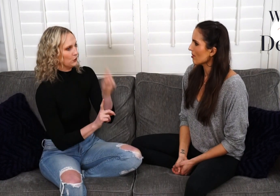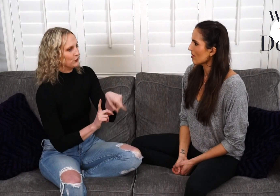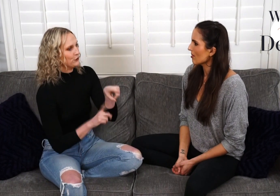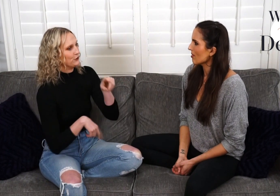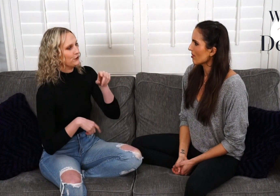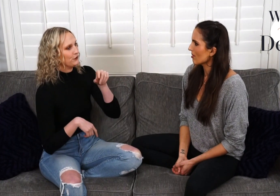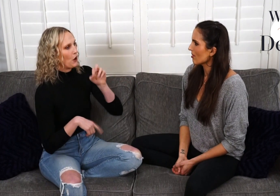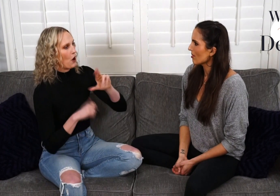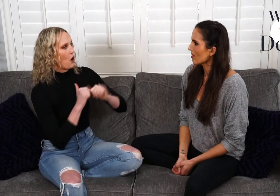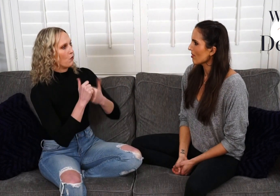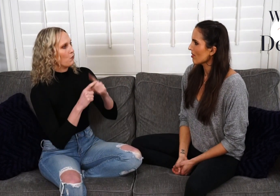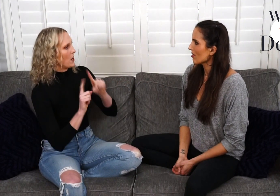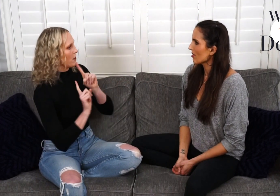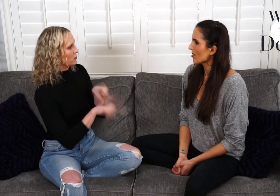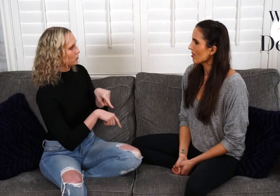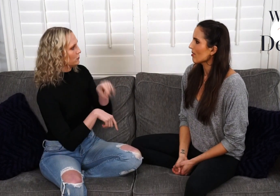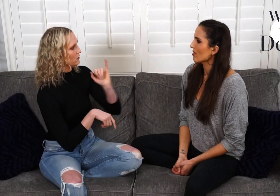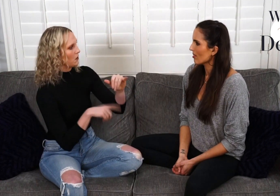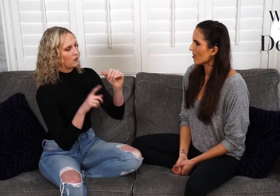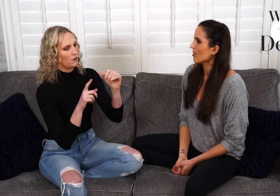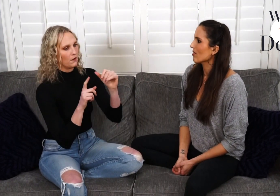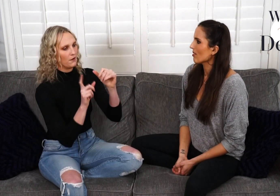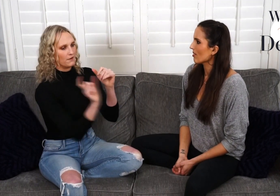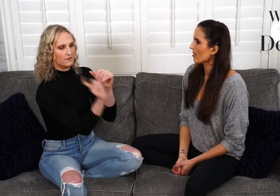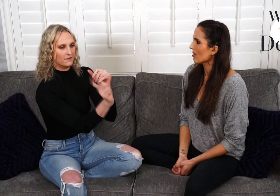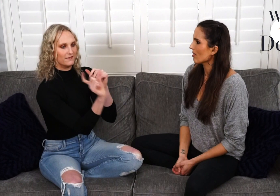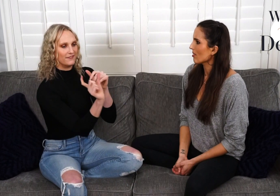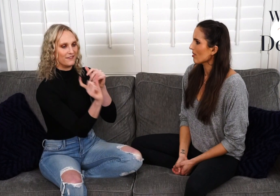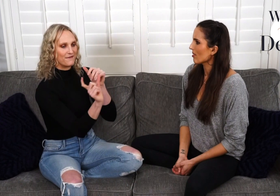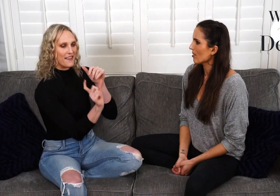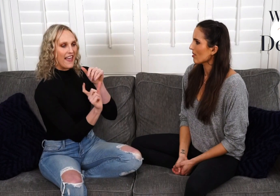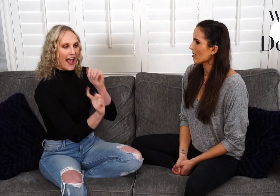with that question or how to answer that